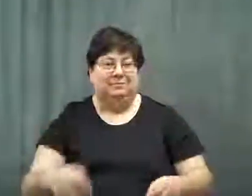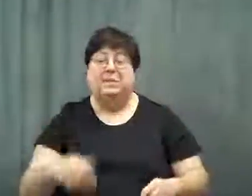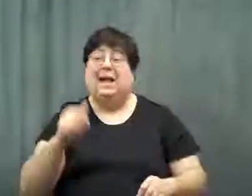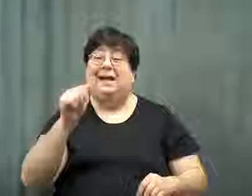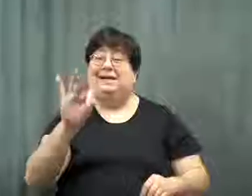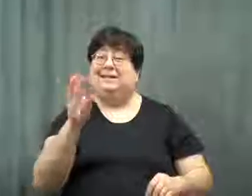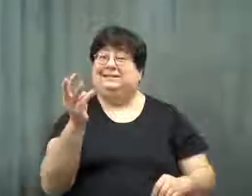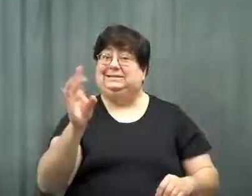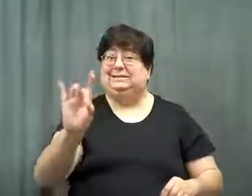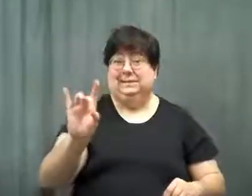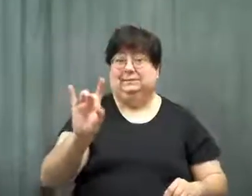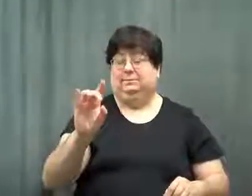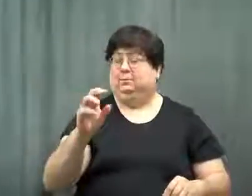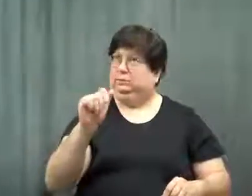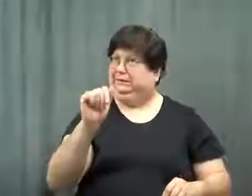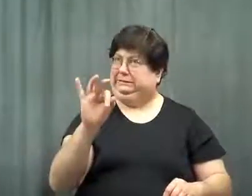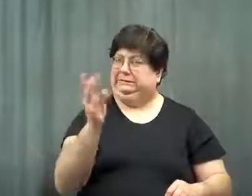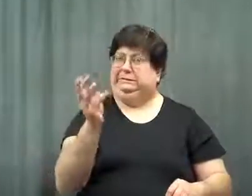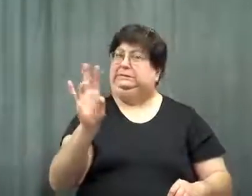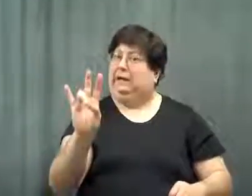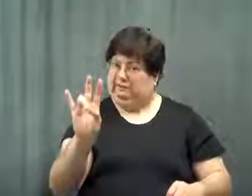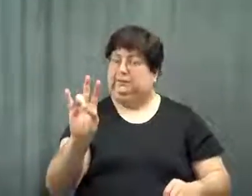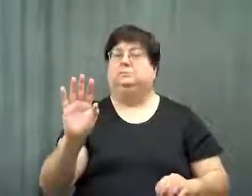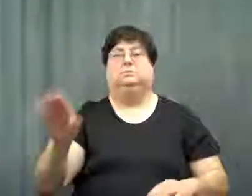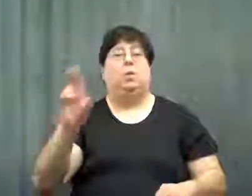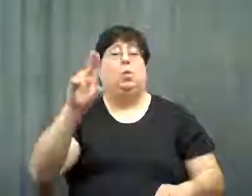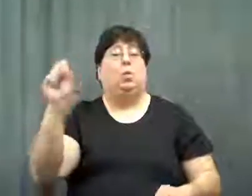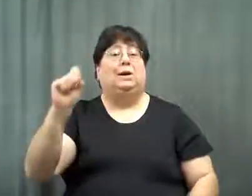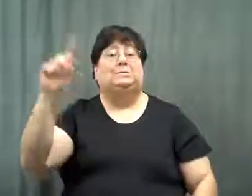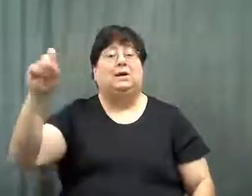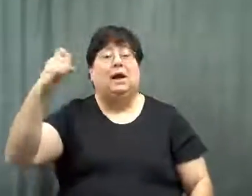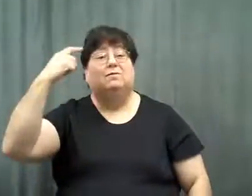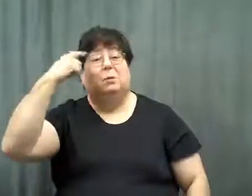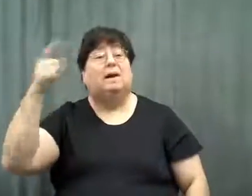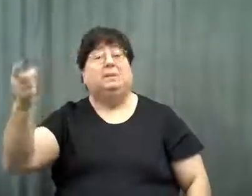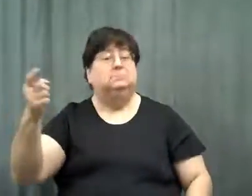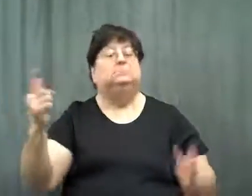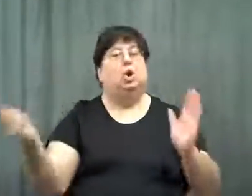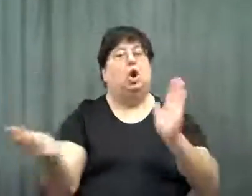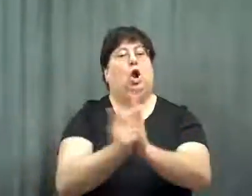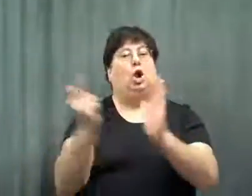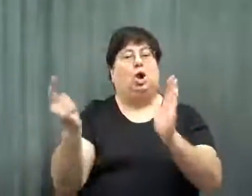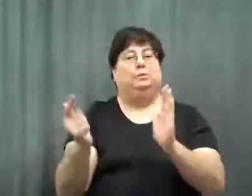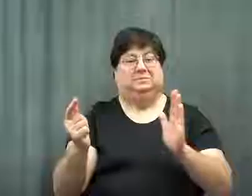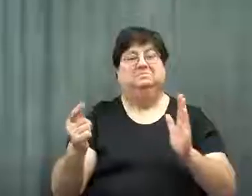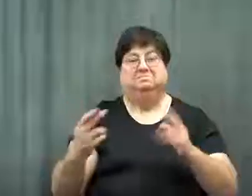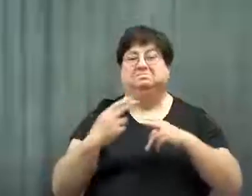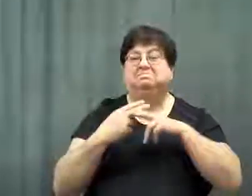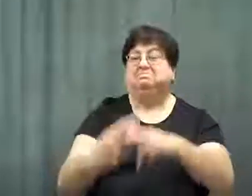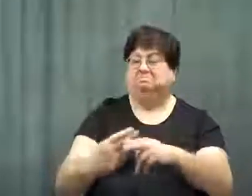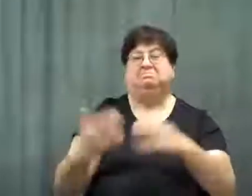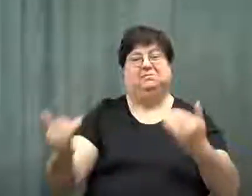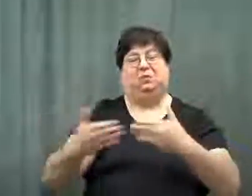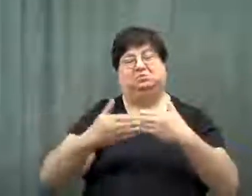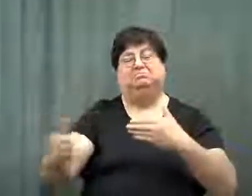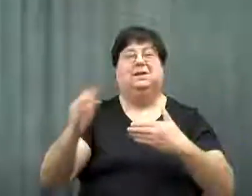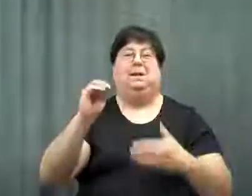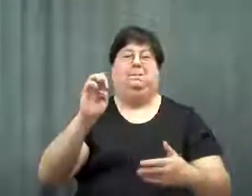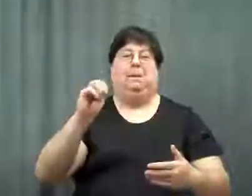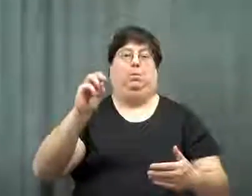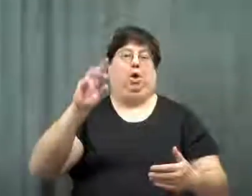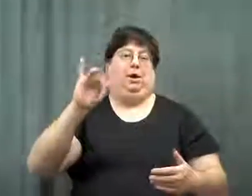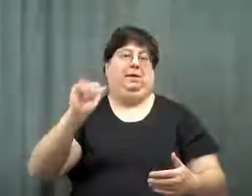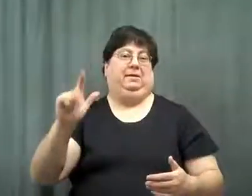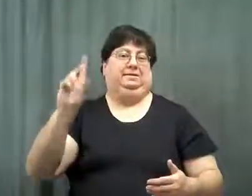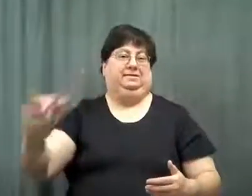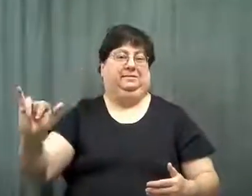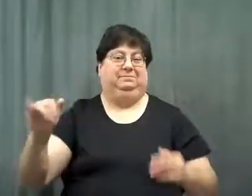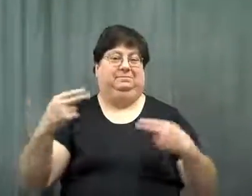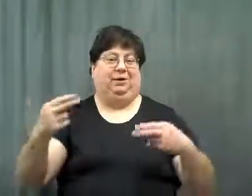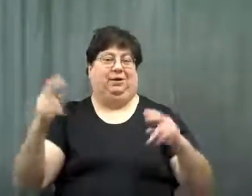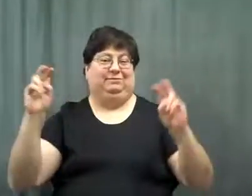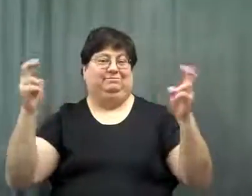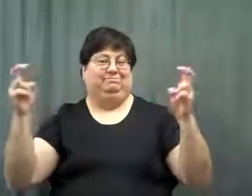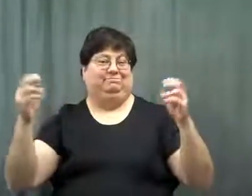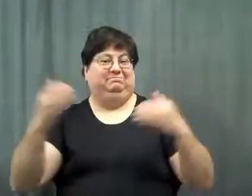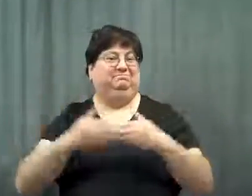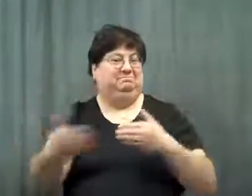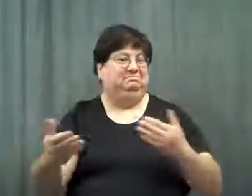A law was passed in 1967 designating it Memorial day.